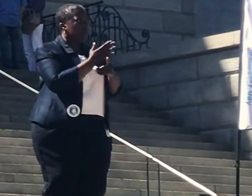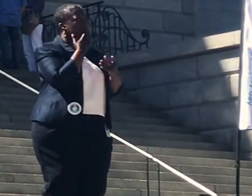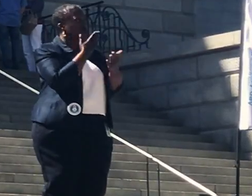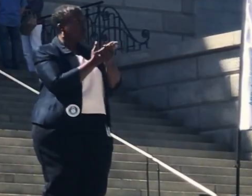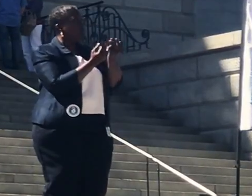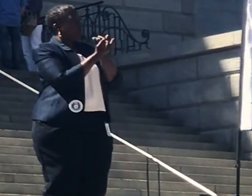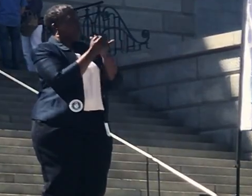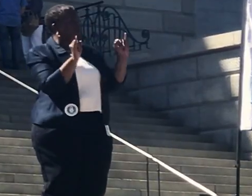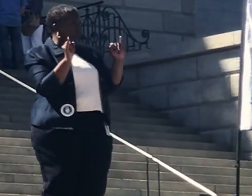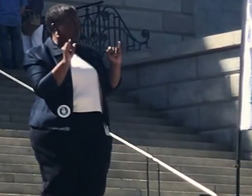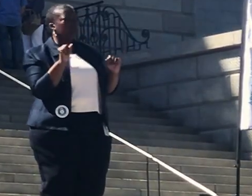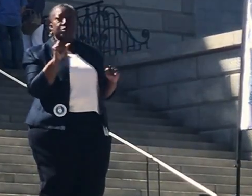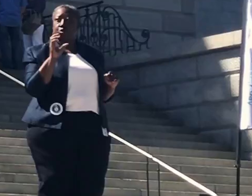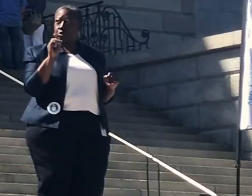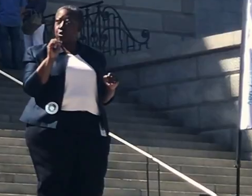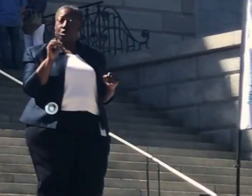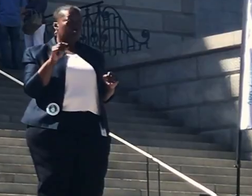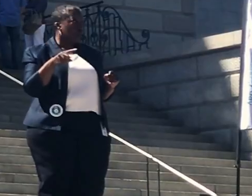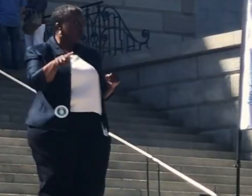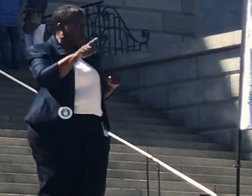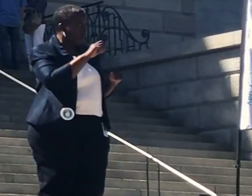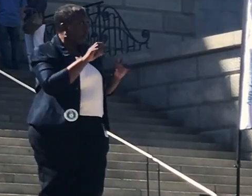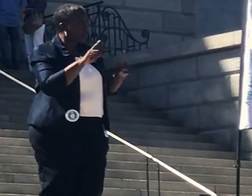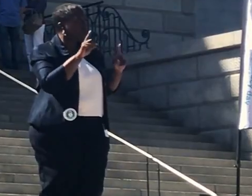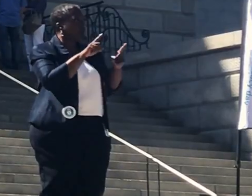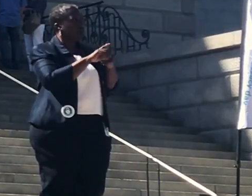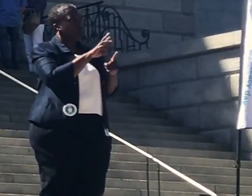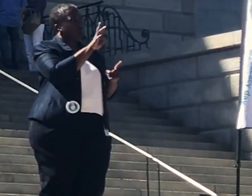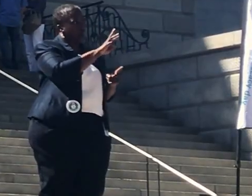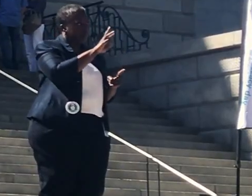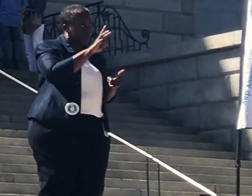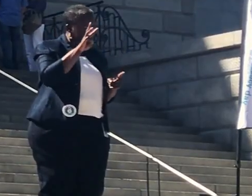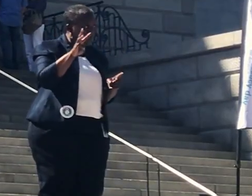So, what I'd like for you to do, if you get a chance, go to the website at the Treasurer's